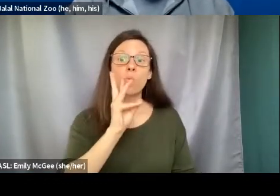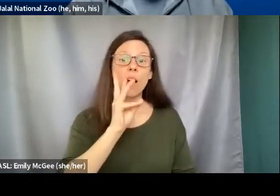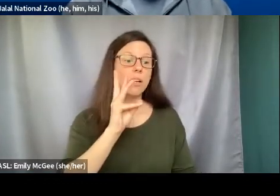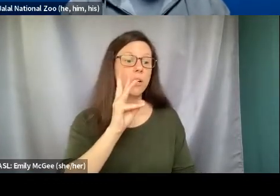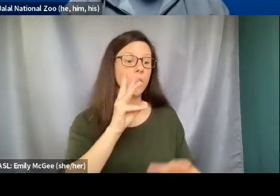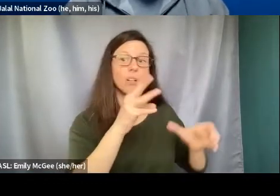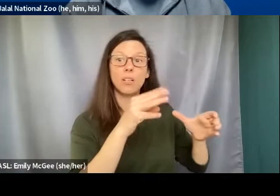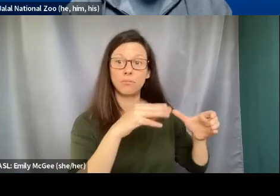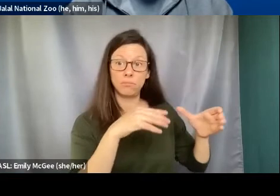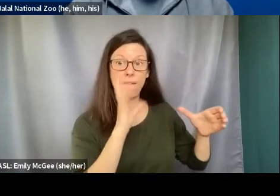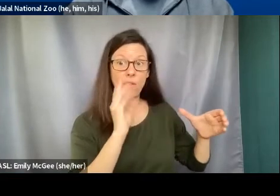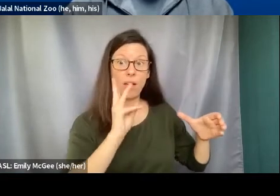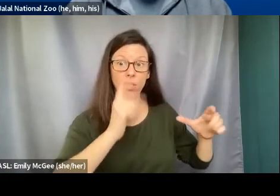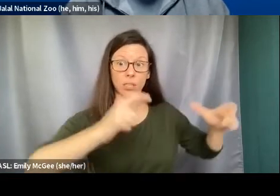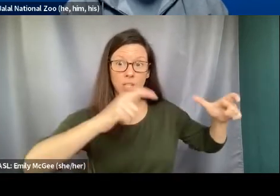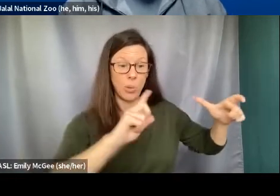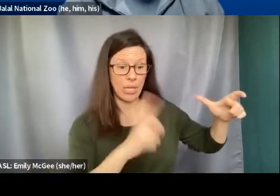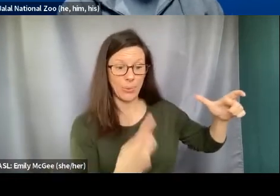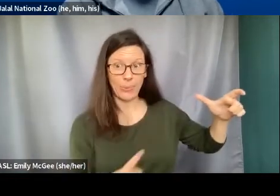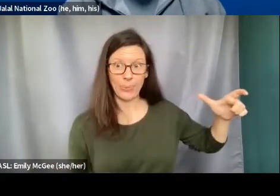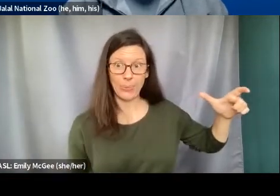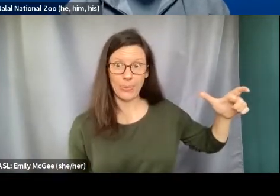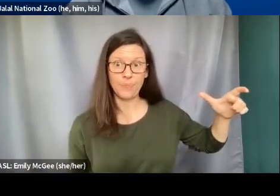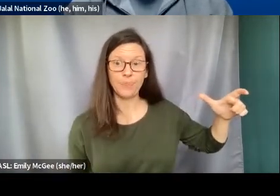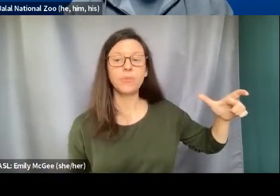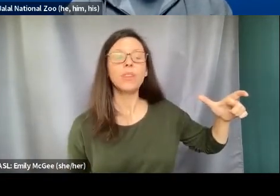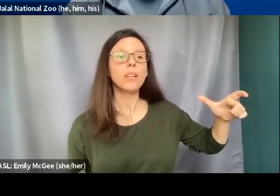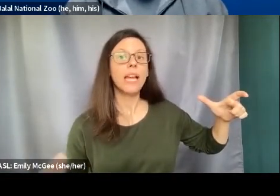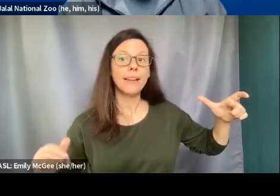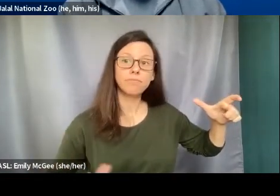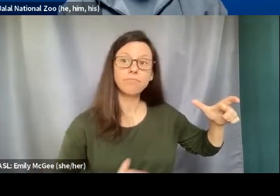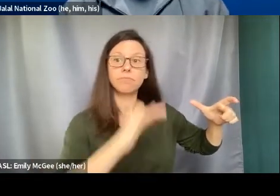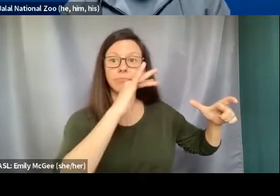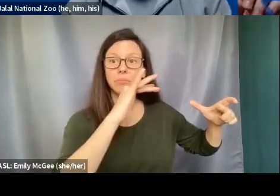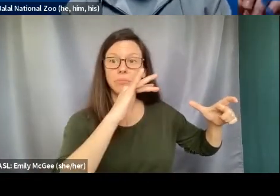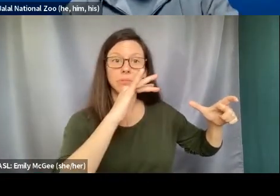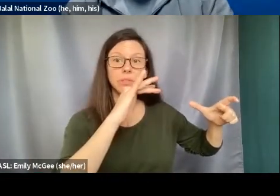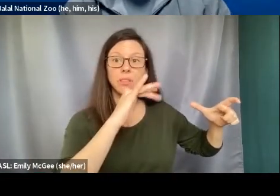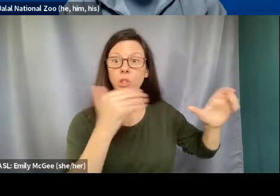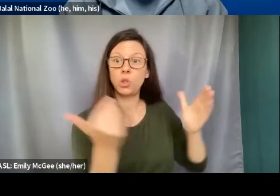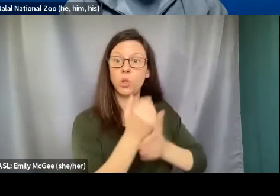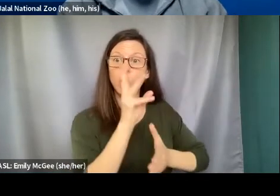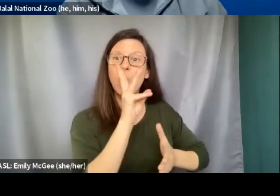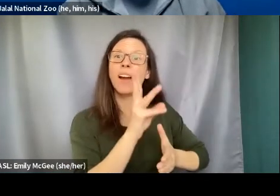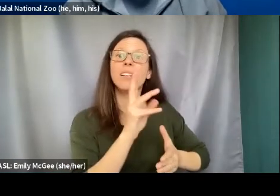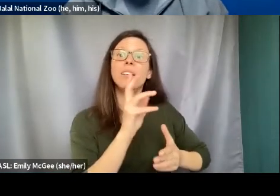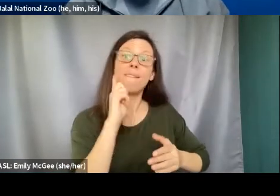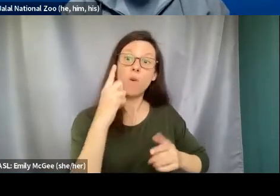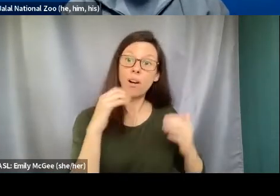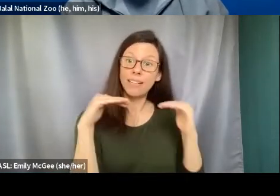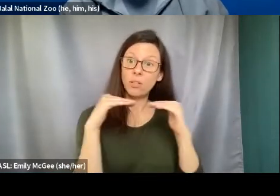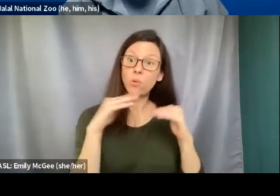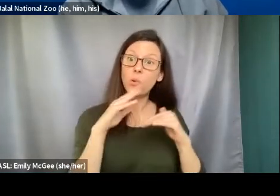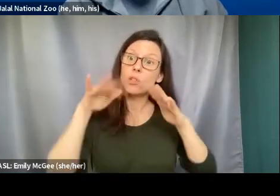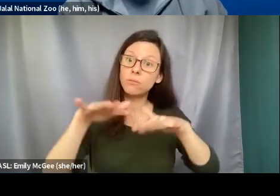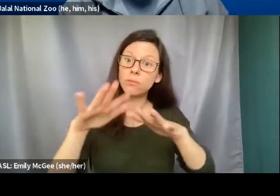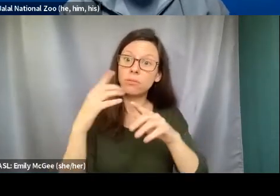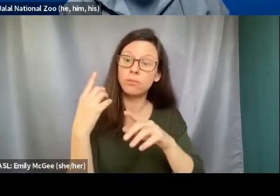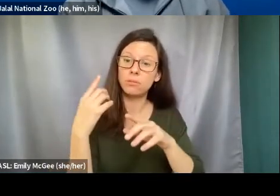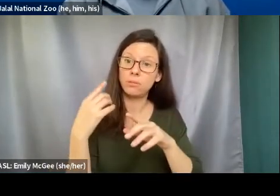then fill it back up to get it to proper salinity we need 60 of those bags. That's a lot of salt.